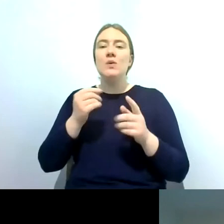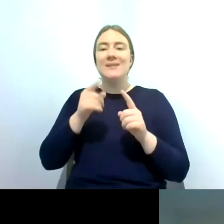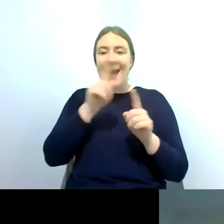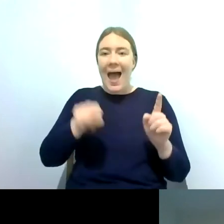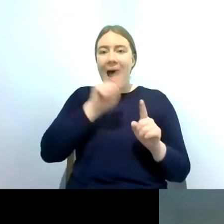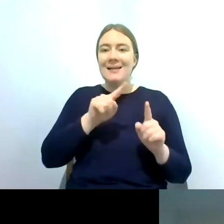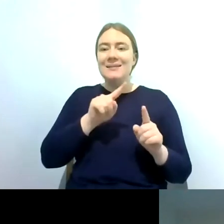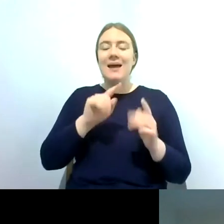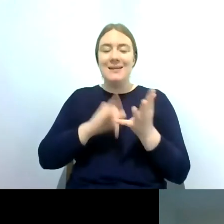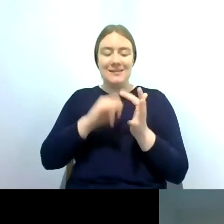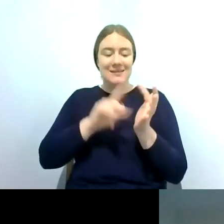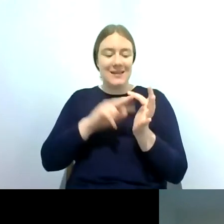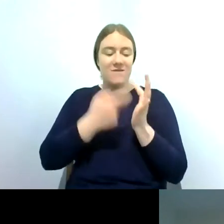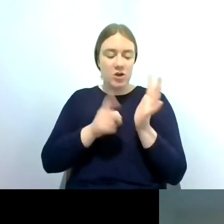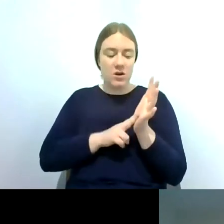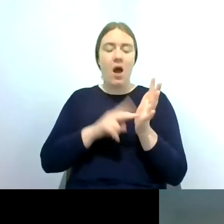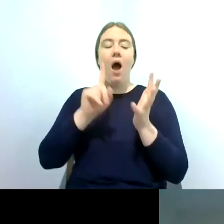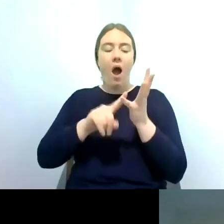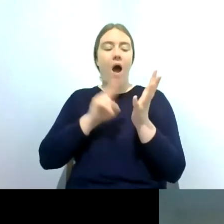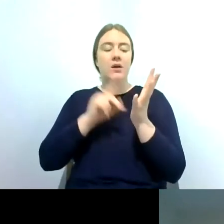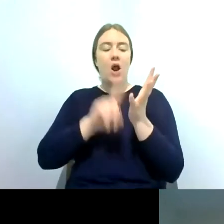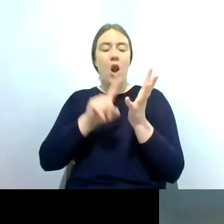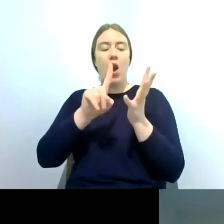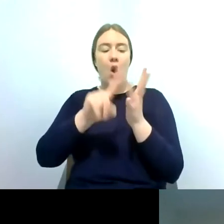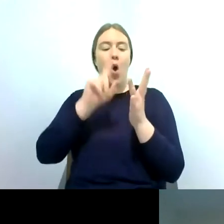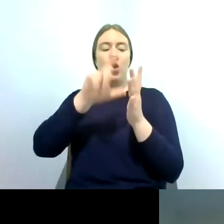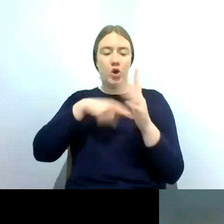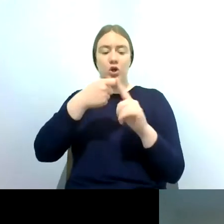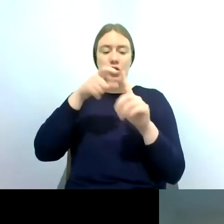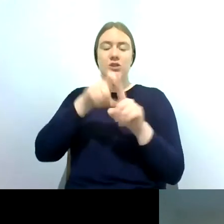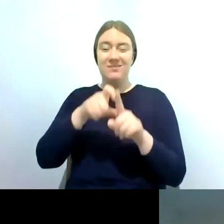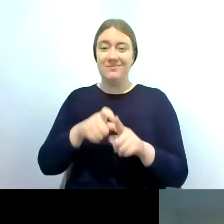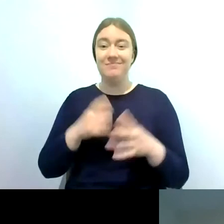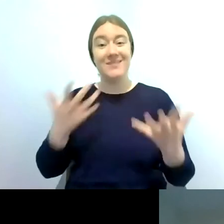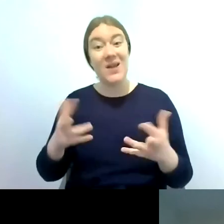@severnunlocked so yeah i really hope you've enjoyed this evening's talk a few other comments